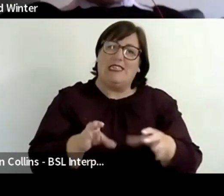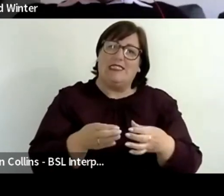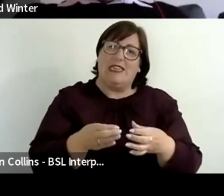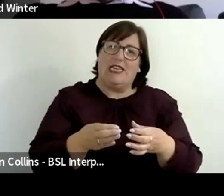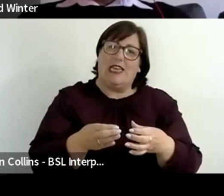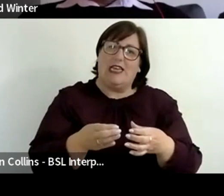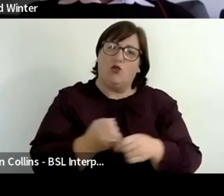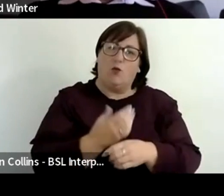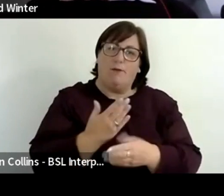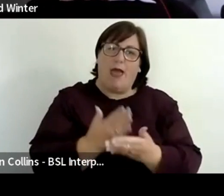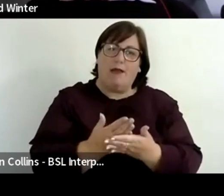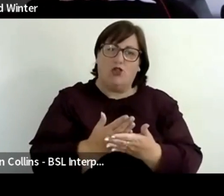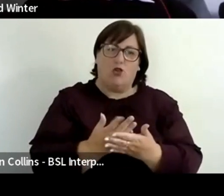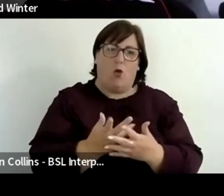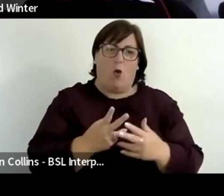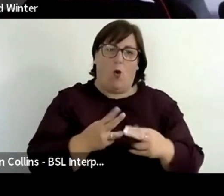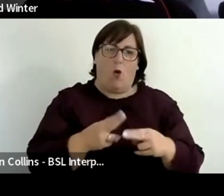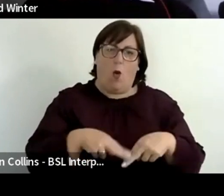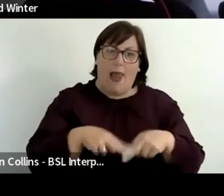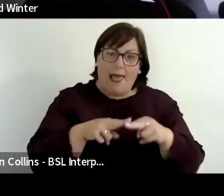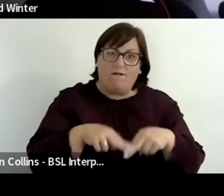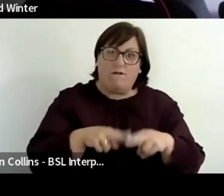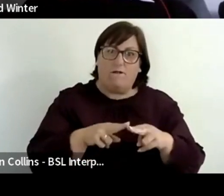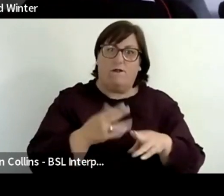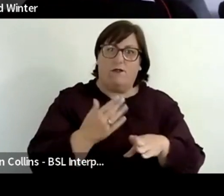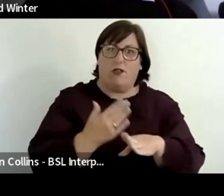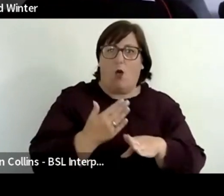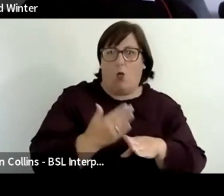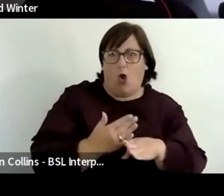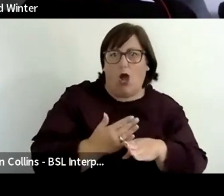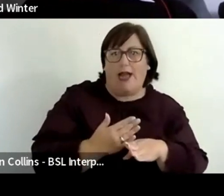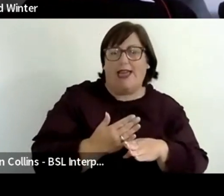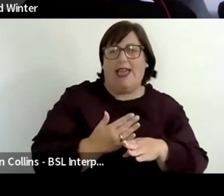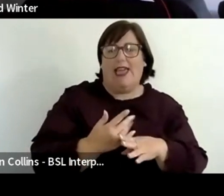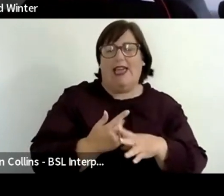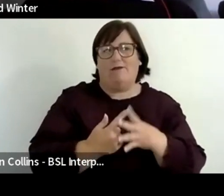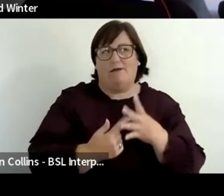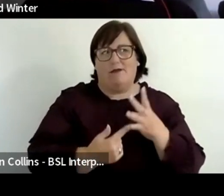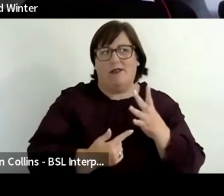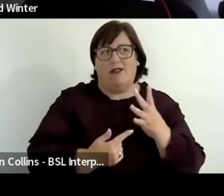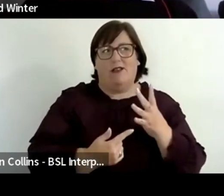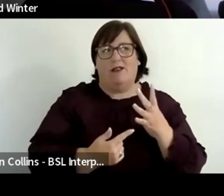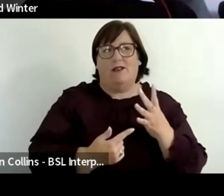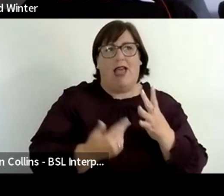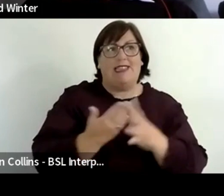we do all the stuff that our accessible toilets are